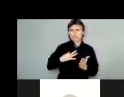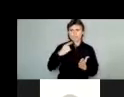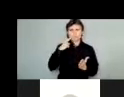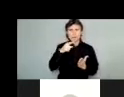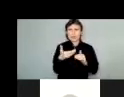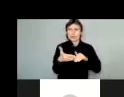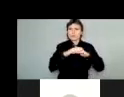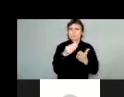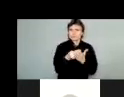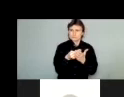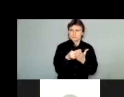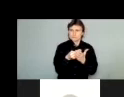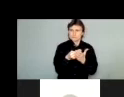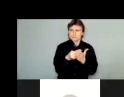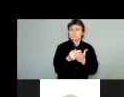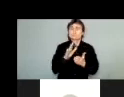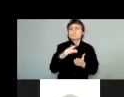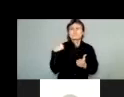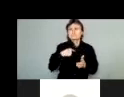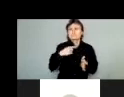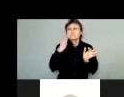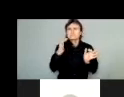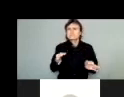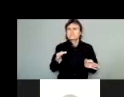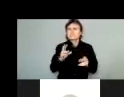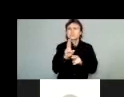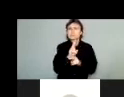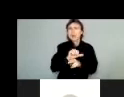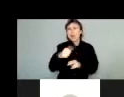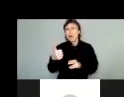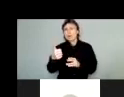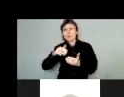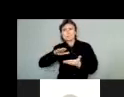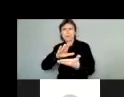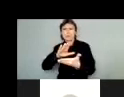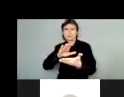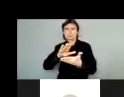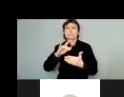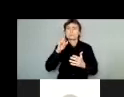Instead we are designing an assessment process that will include a meeting and verbal presentation